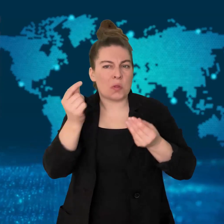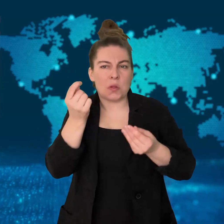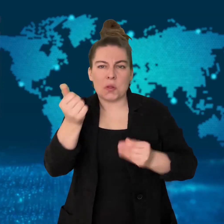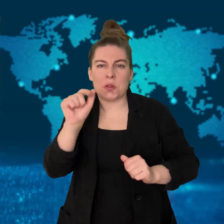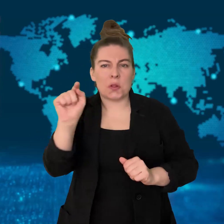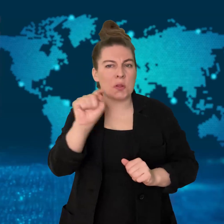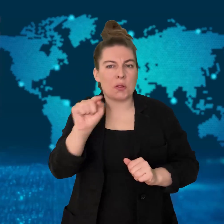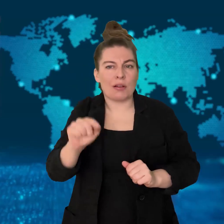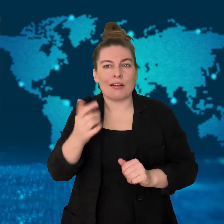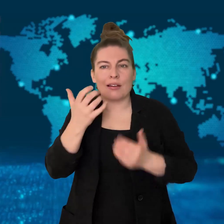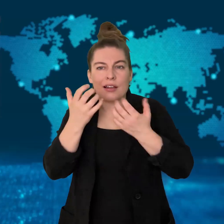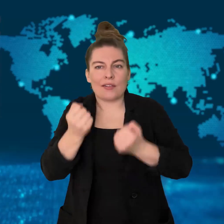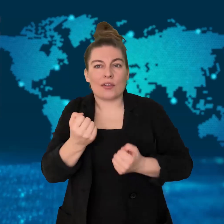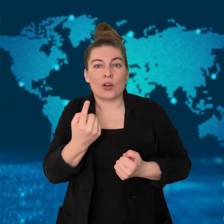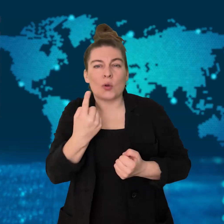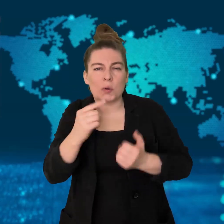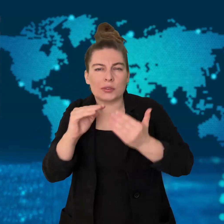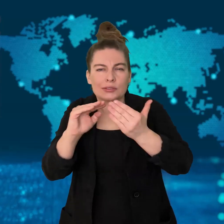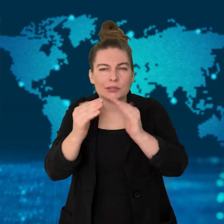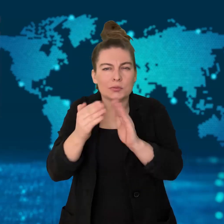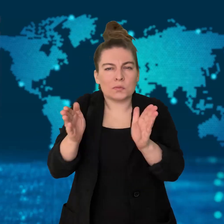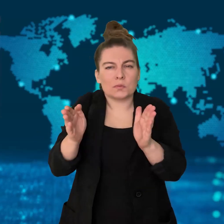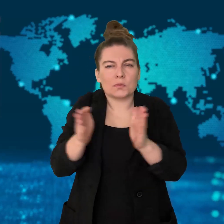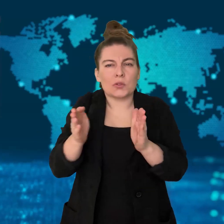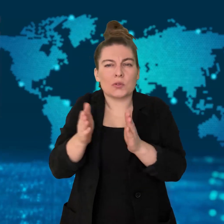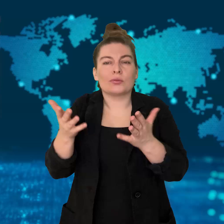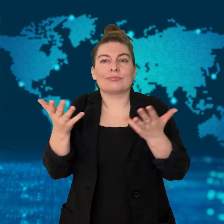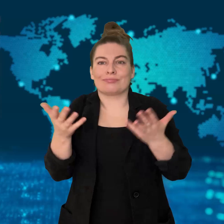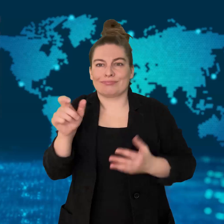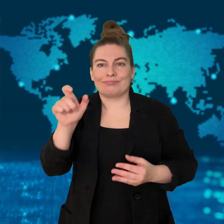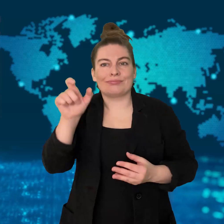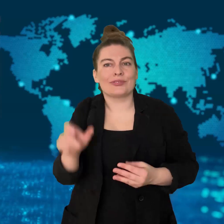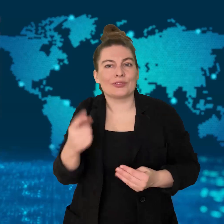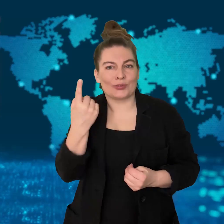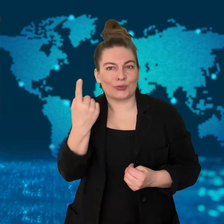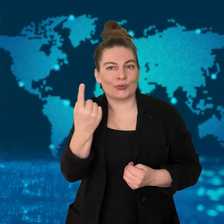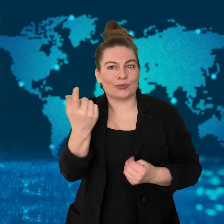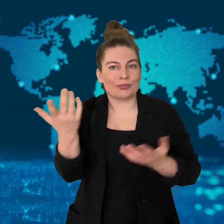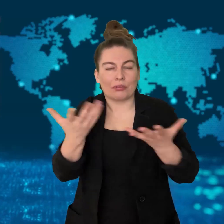but are rare in the heavily populated southeast.